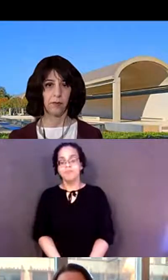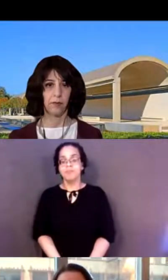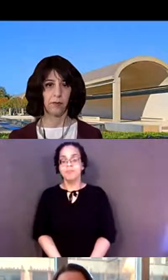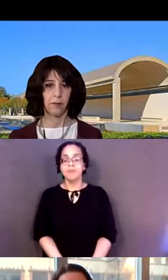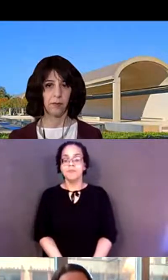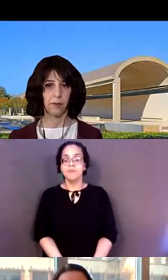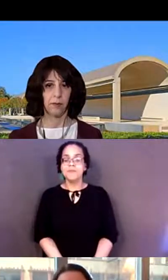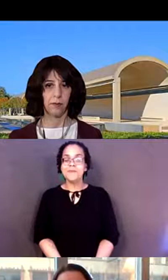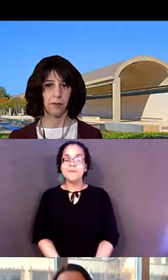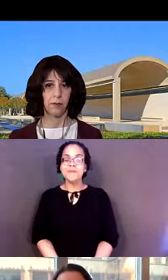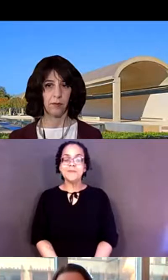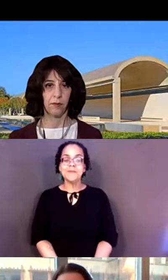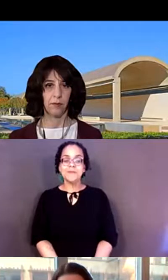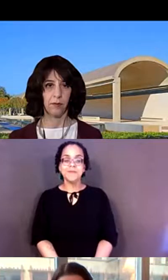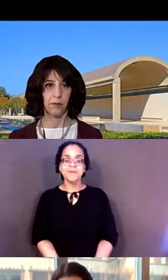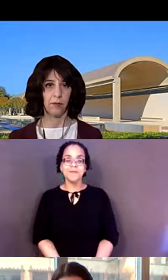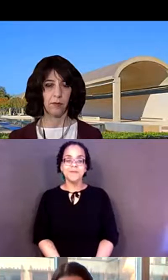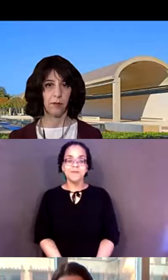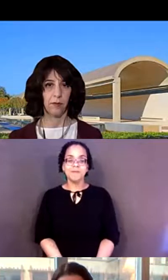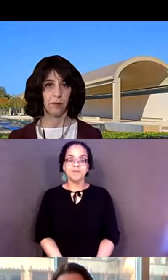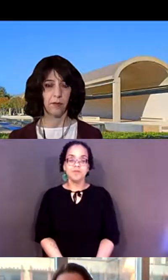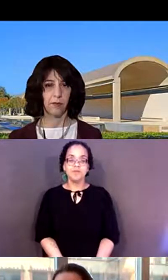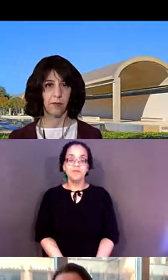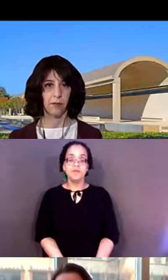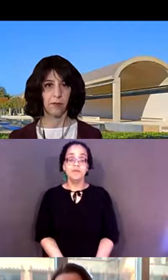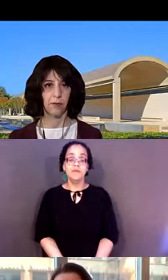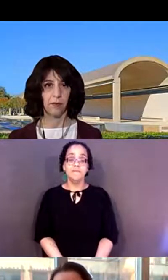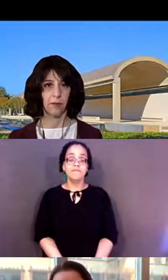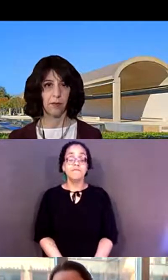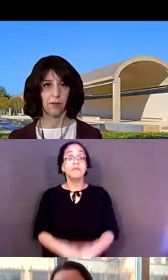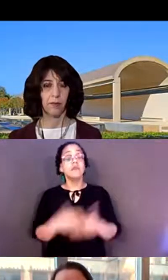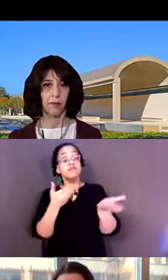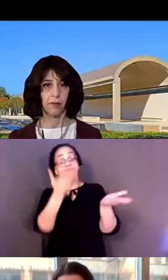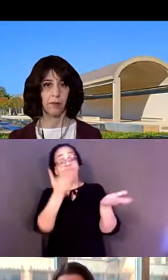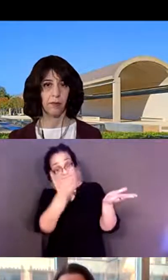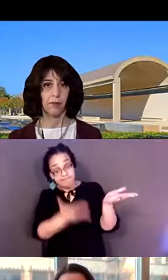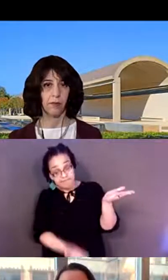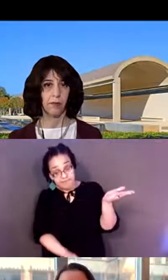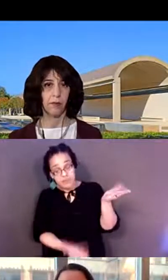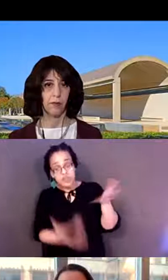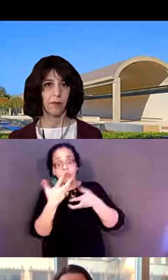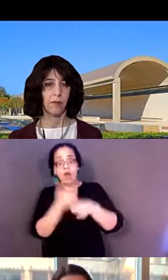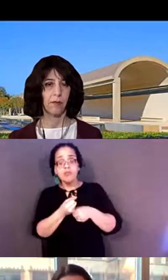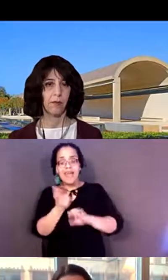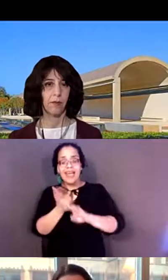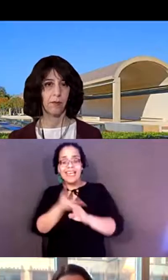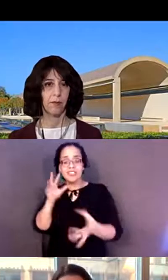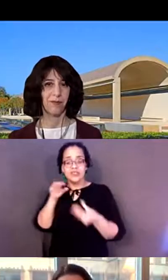Next slide please. So here's a little bit of a history.